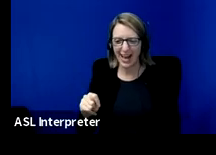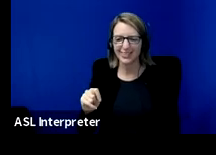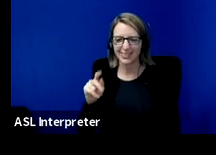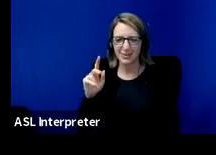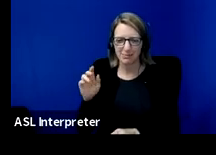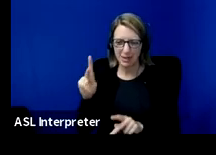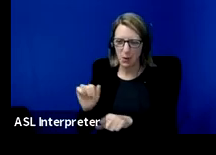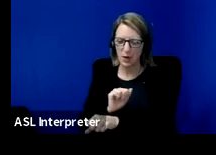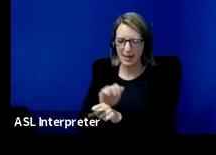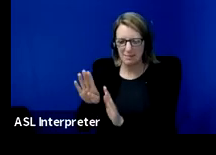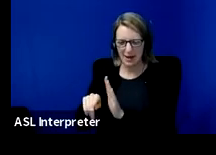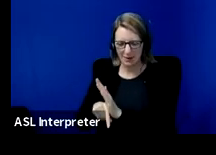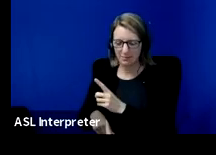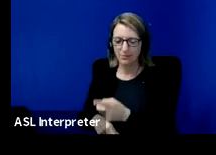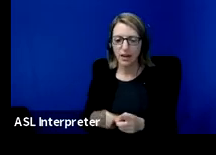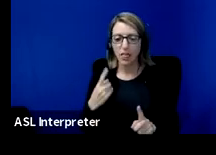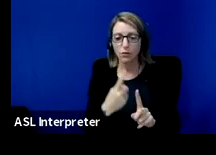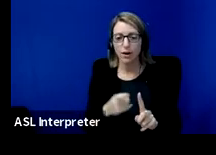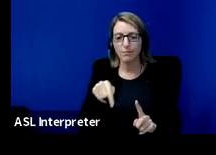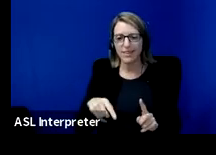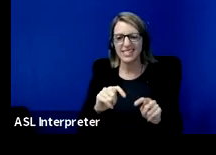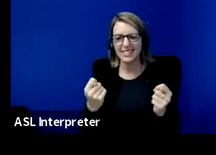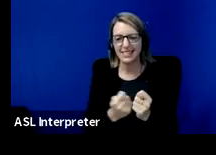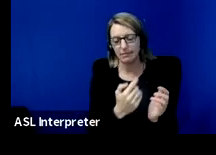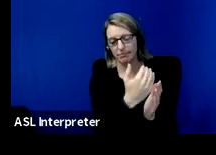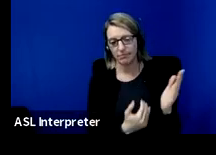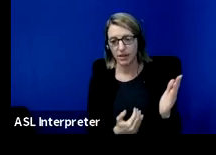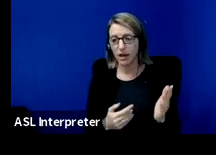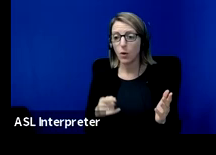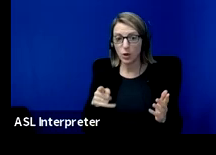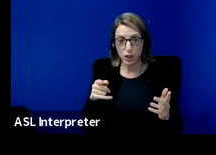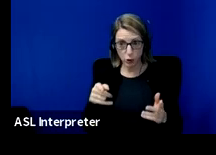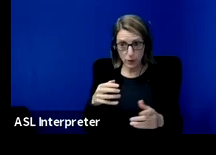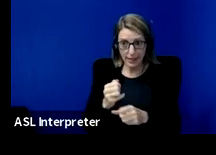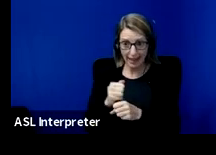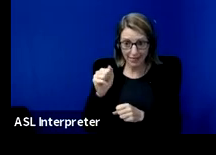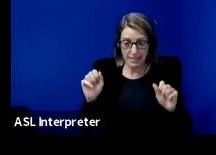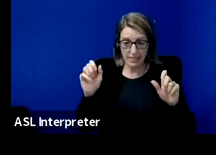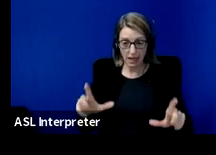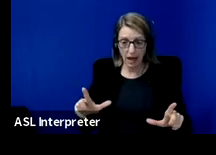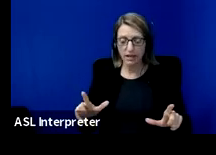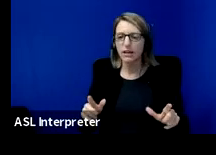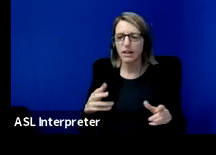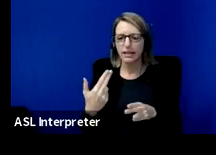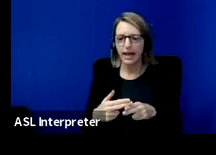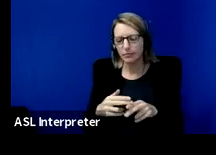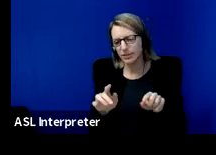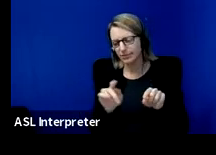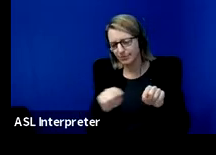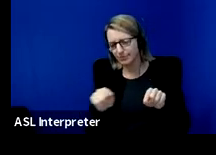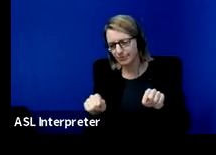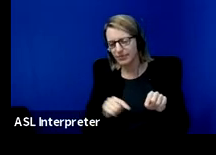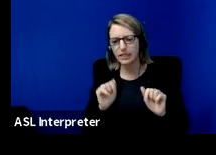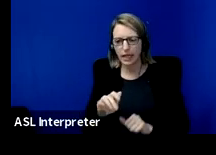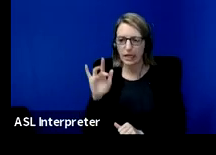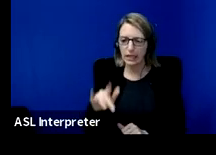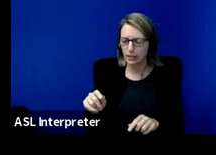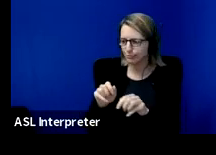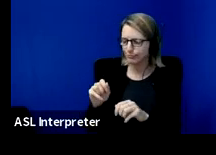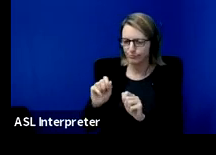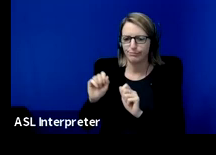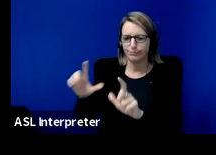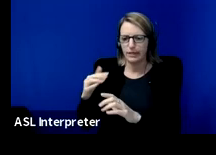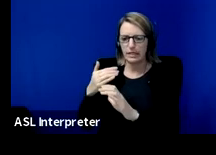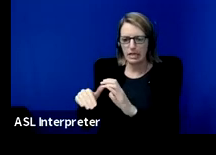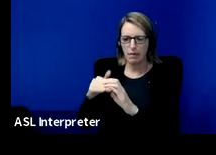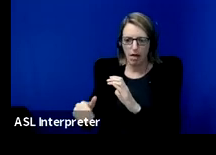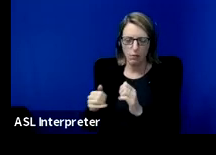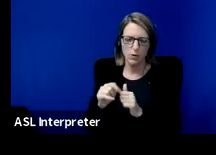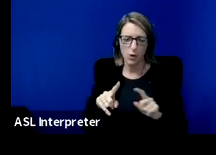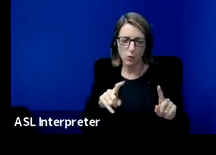ESD 112-- Kristina Wambold: And they come from this team. And when you get this, you will be able to click on any one of these names and directly email them with your questions or other things that you need. So know that their support.